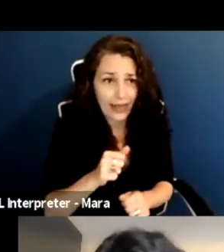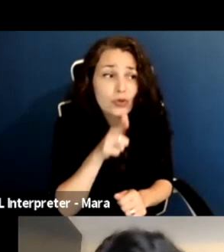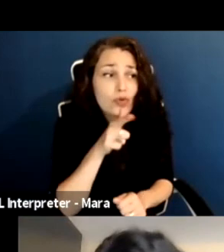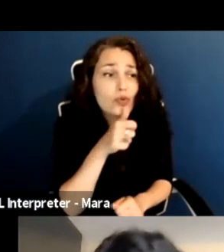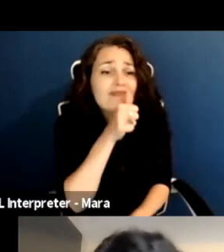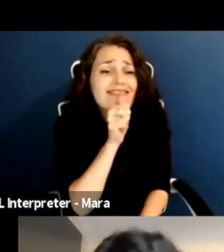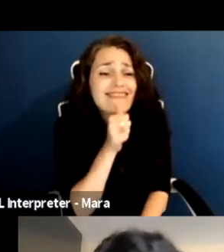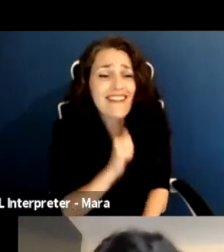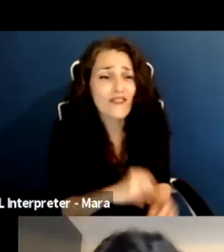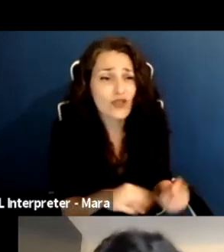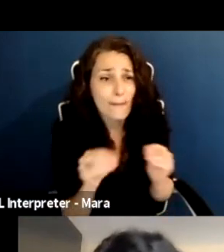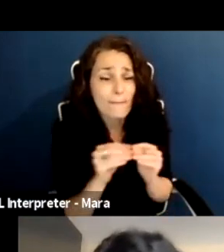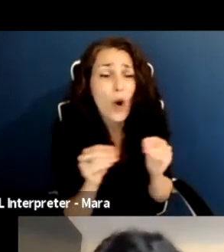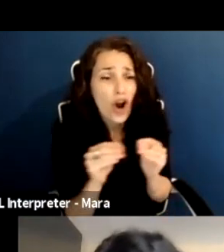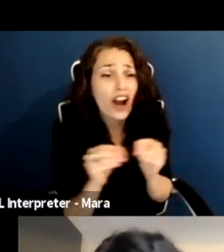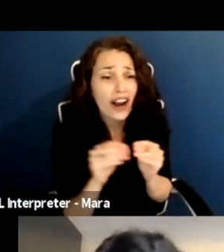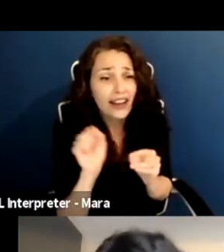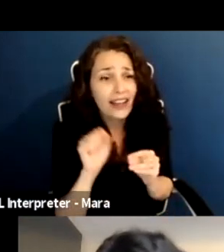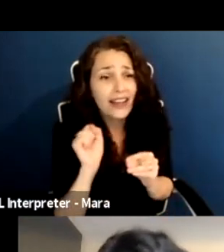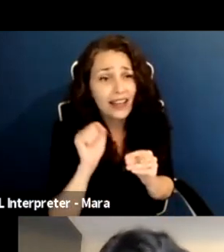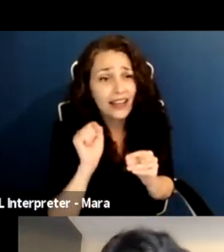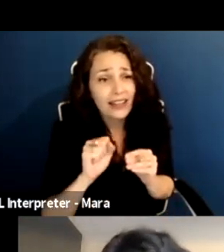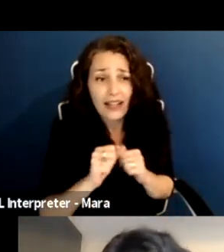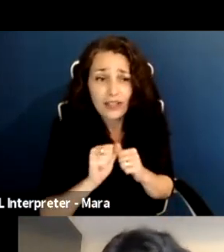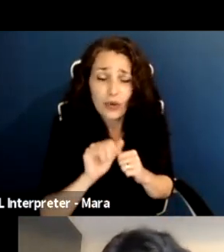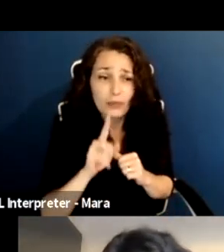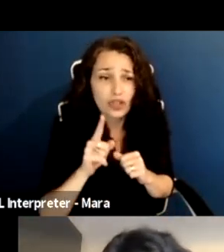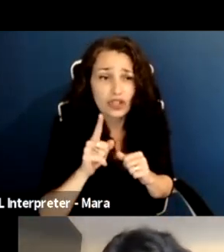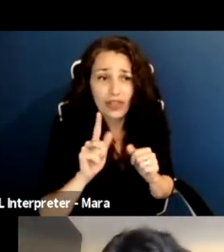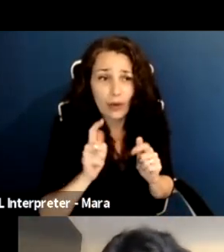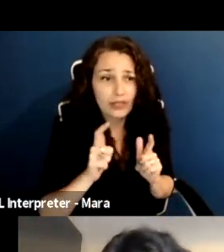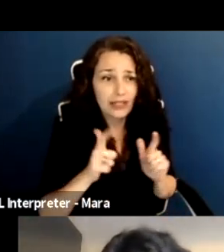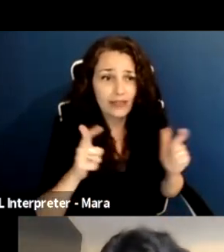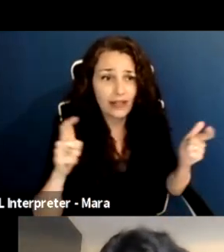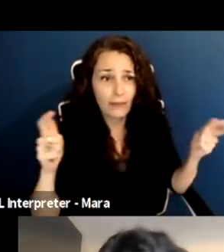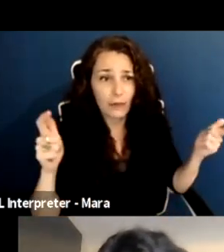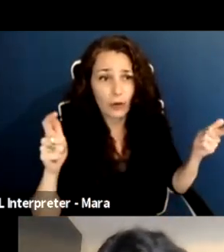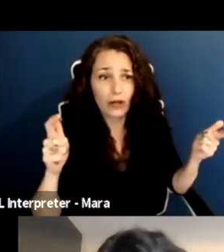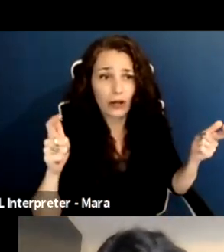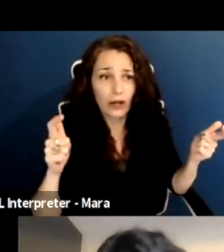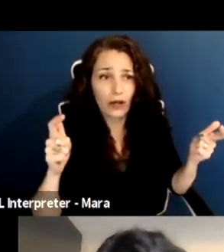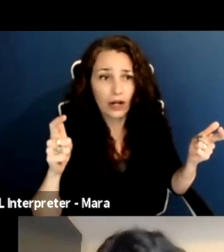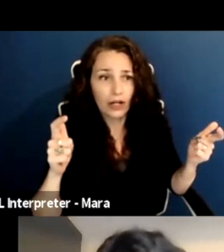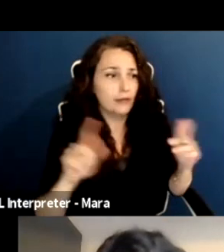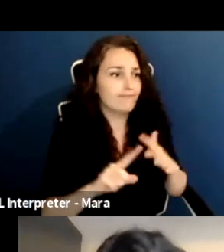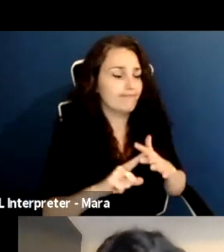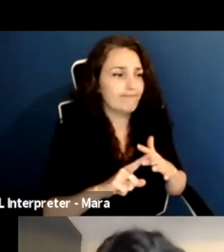so that provided even I'm sure an even greater hurdle and an impetus too. Yeah, absolutely.